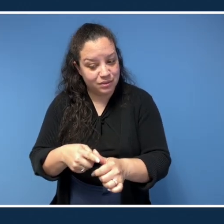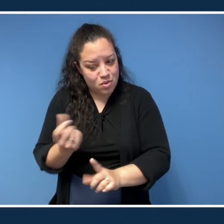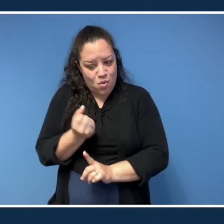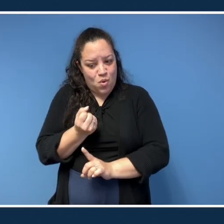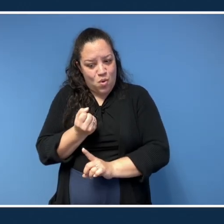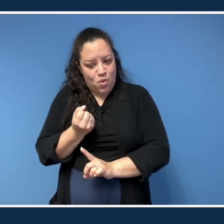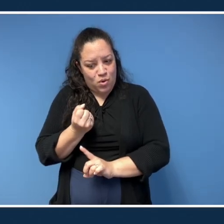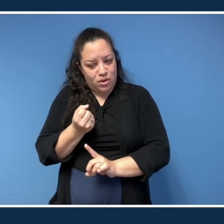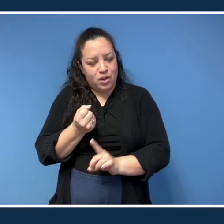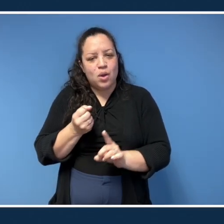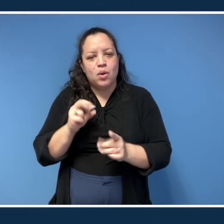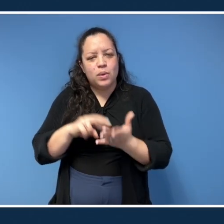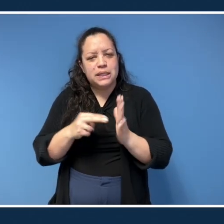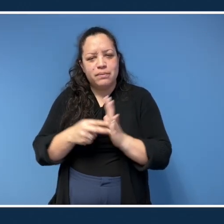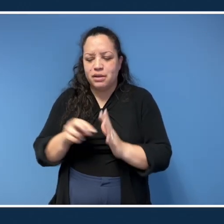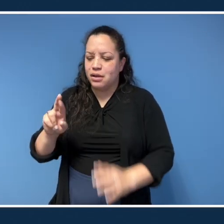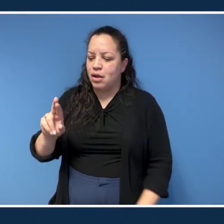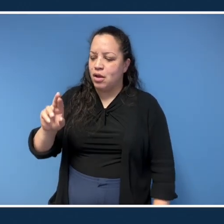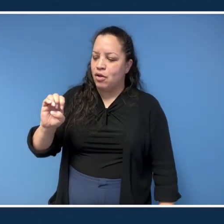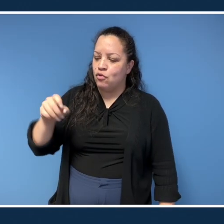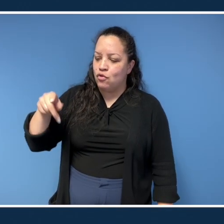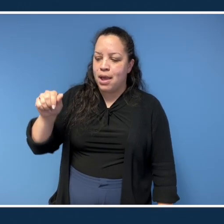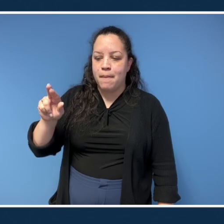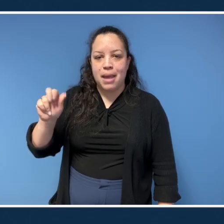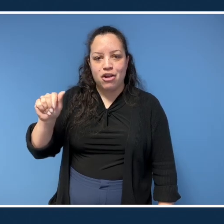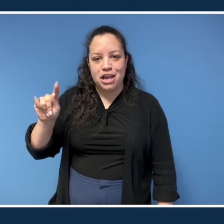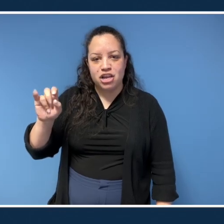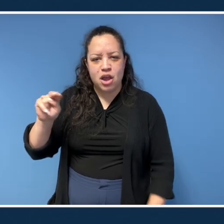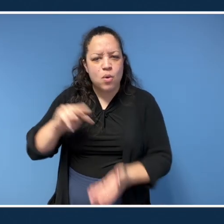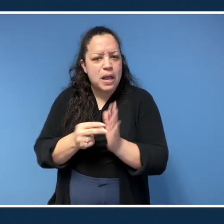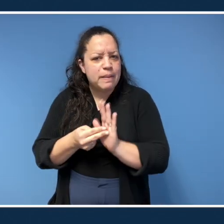word reparation and what that means. And that's to repair. And that's also repairing